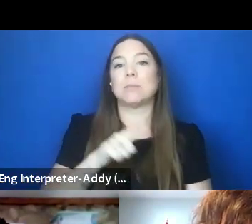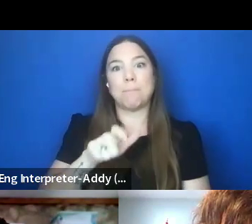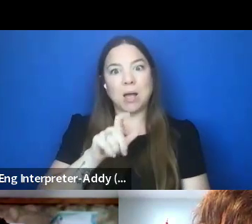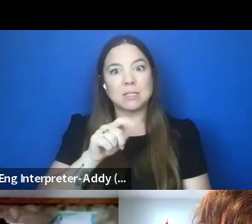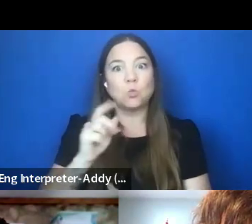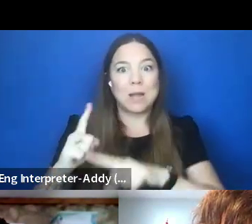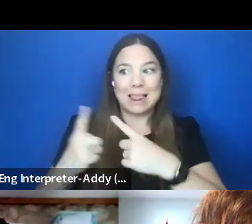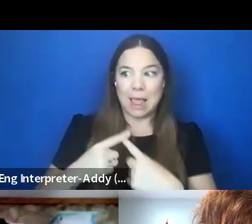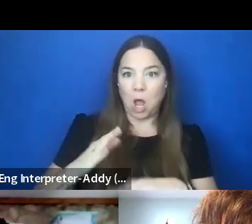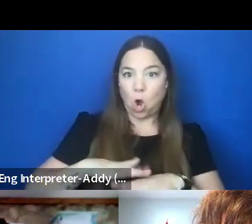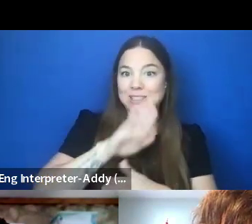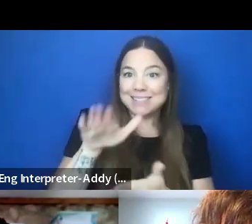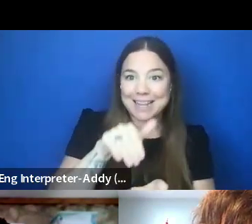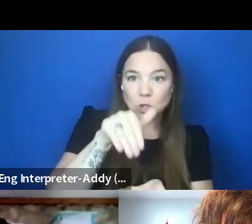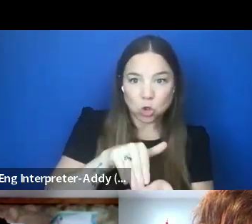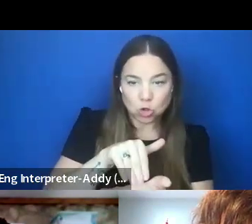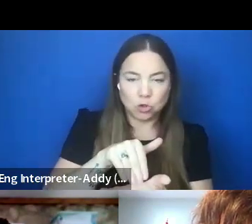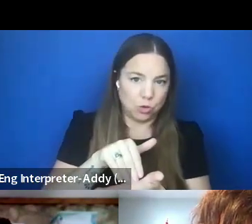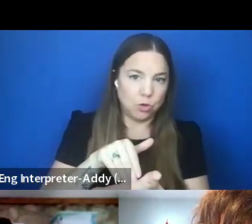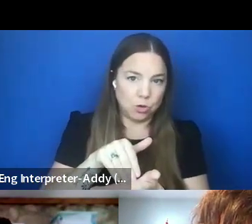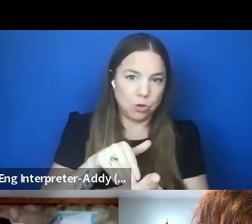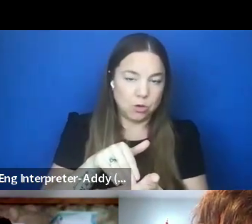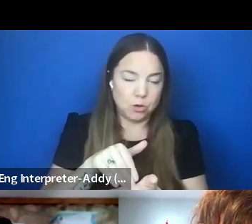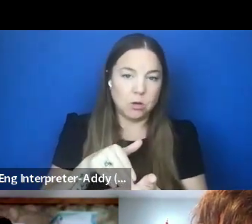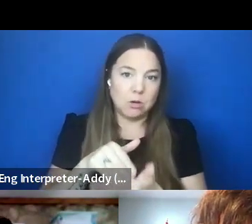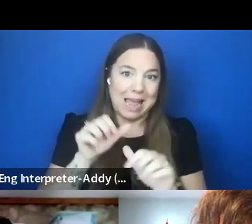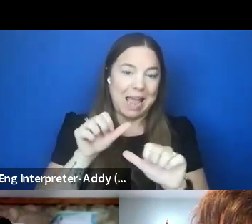Don Dew: that also Don Dew: are able to do that. I mean